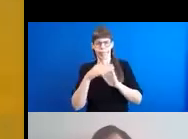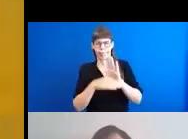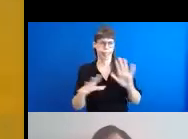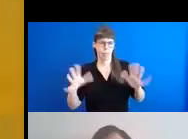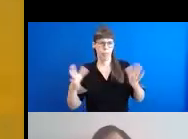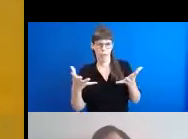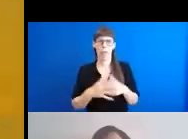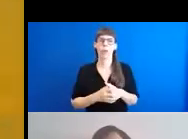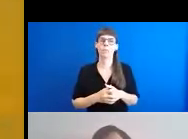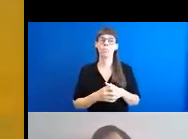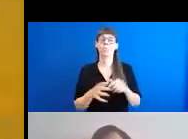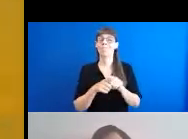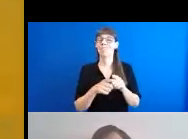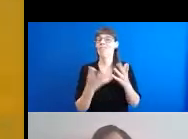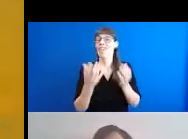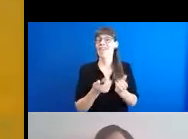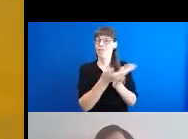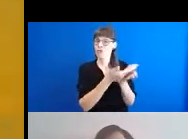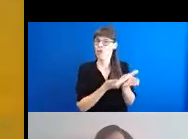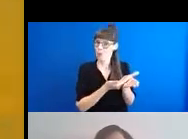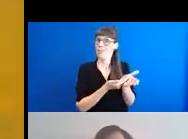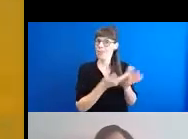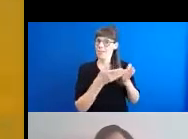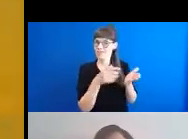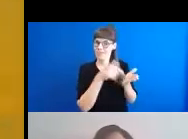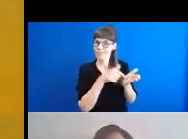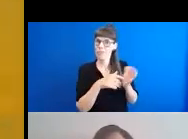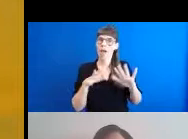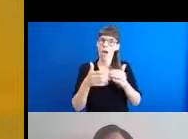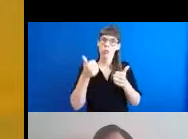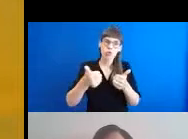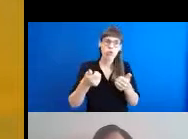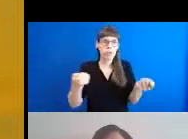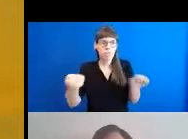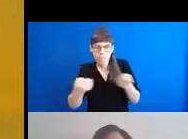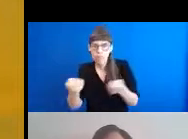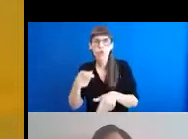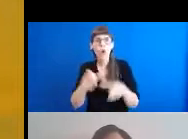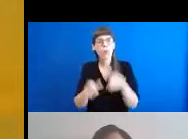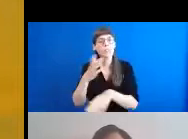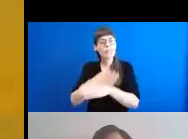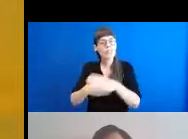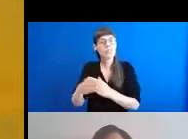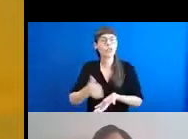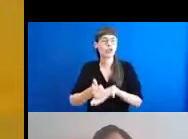Committee to brief us about the measures taken on that working group and also the document that they have prepared summarizing some